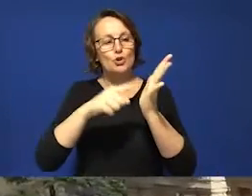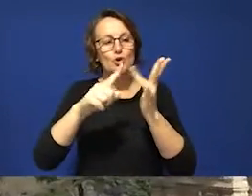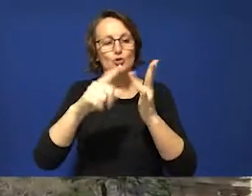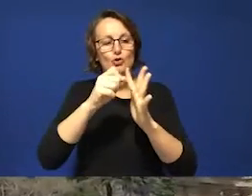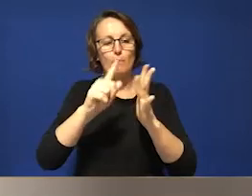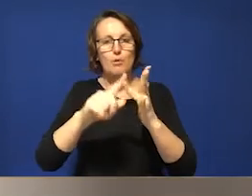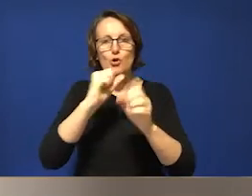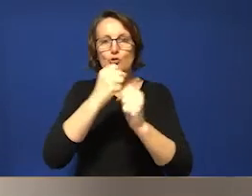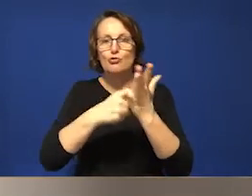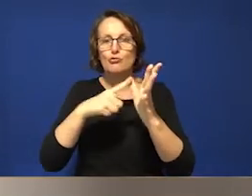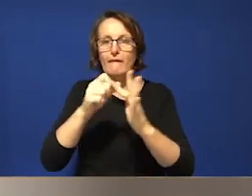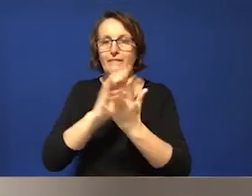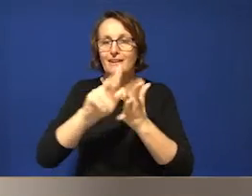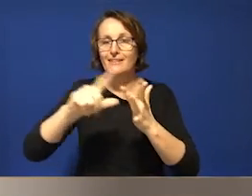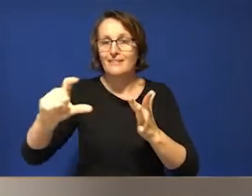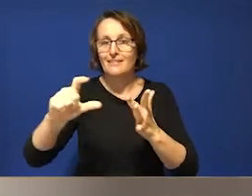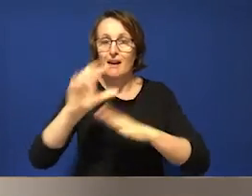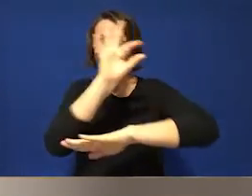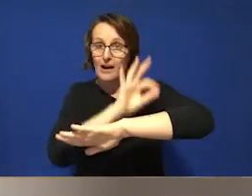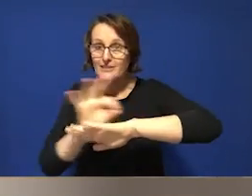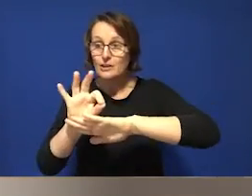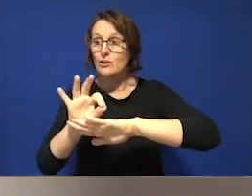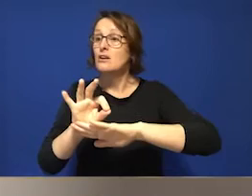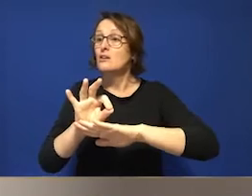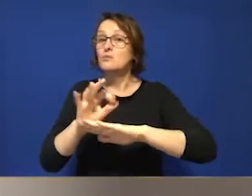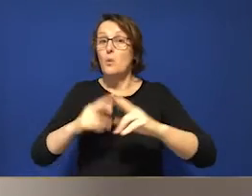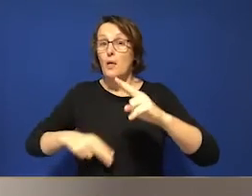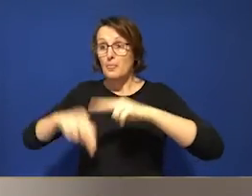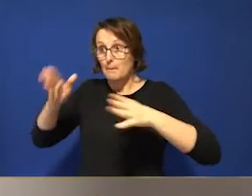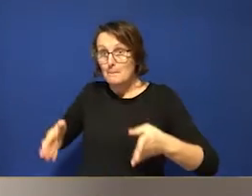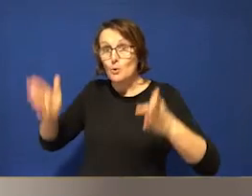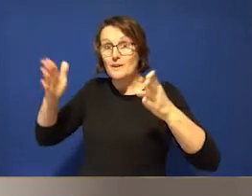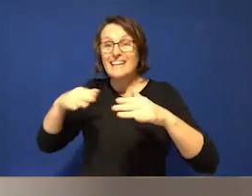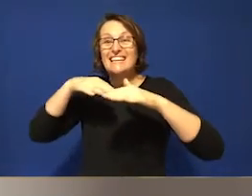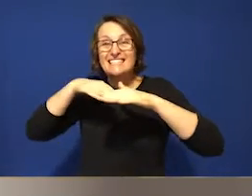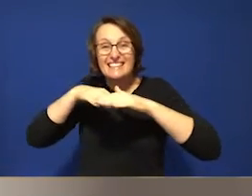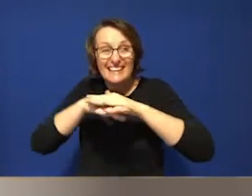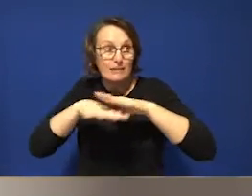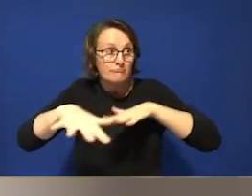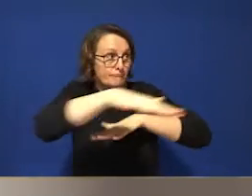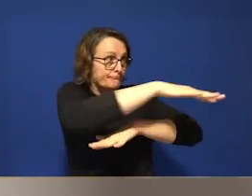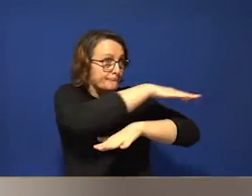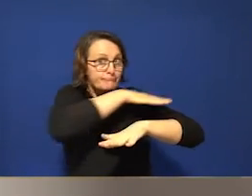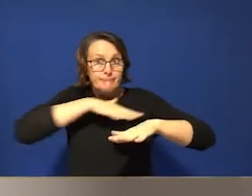essentially the building is merged into the landfall. So it becomes part of the garden.